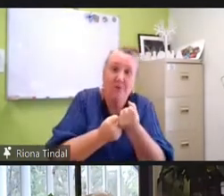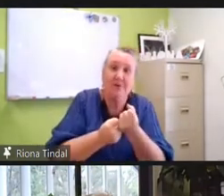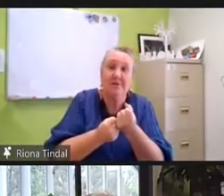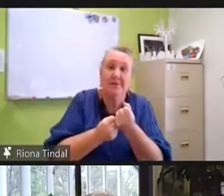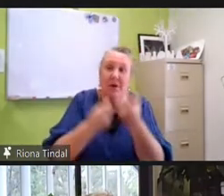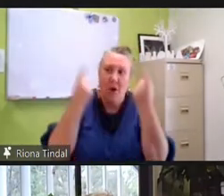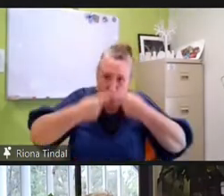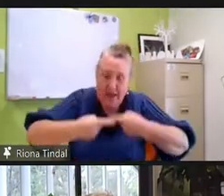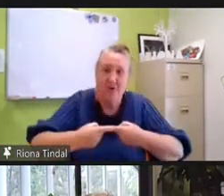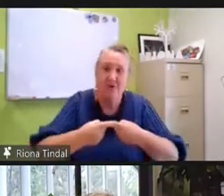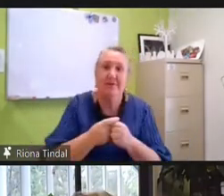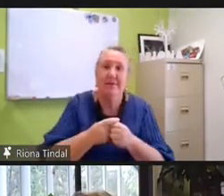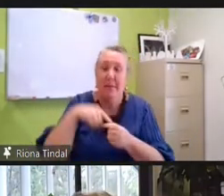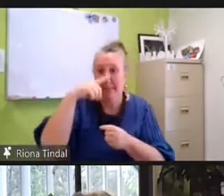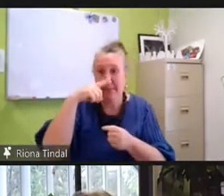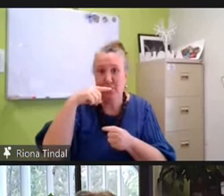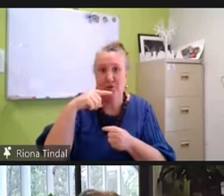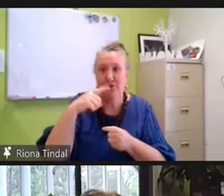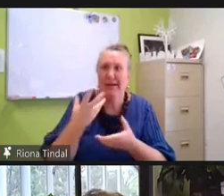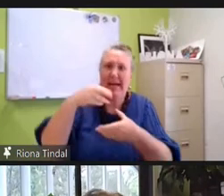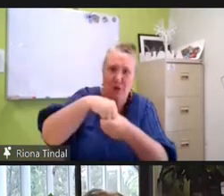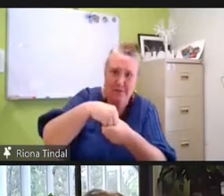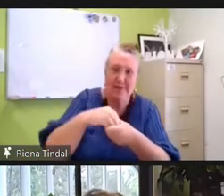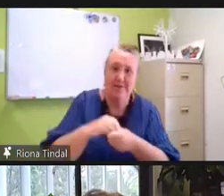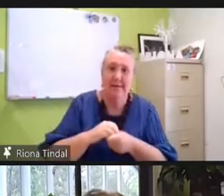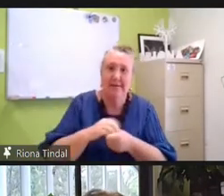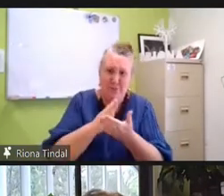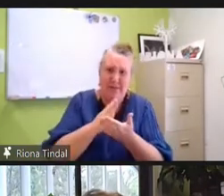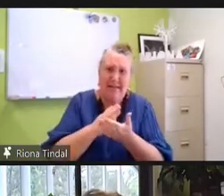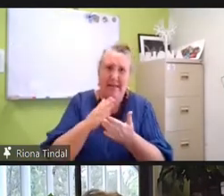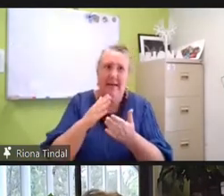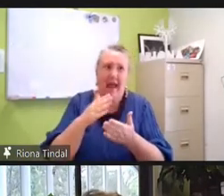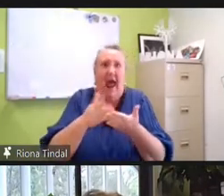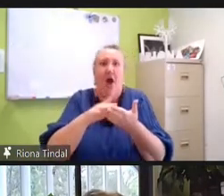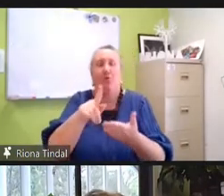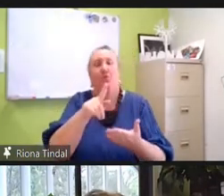managing your attitude. Attempting to work out what you can do to make sure people are included,